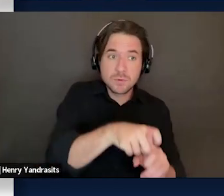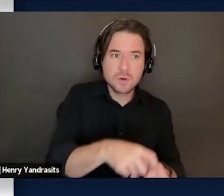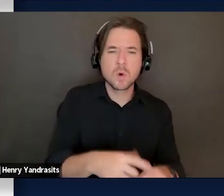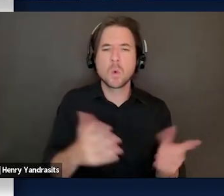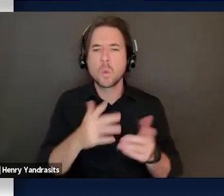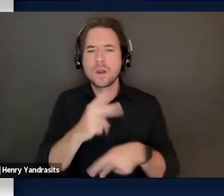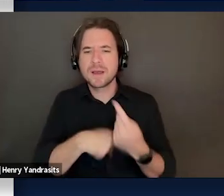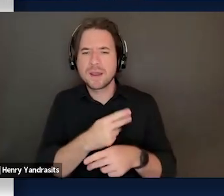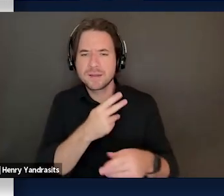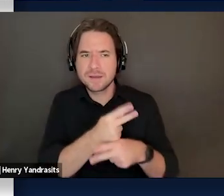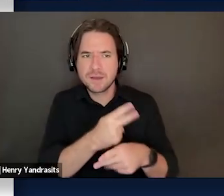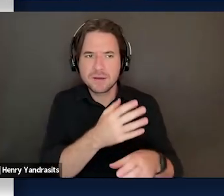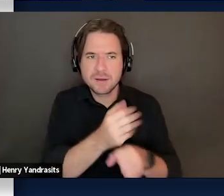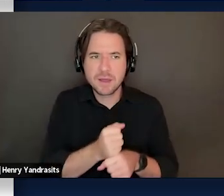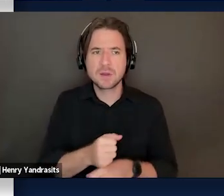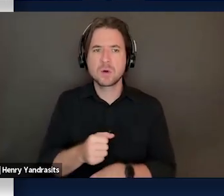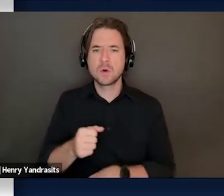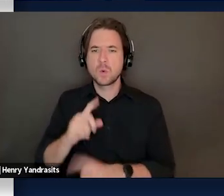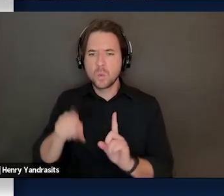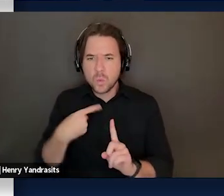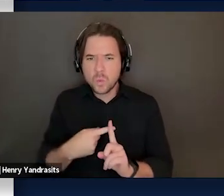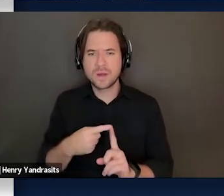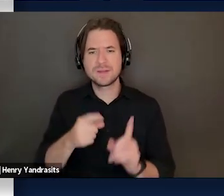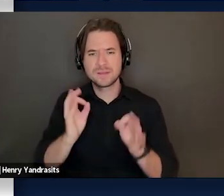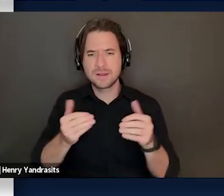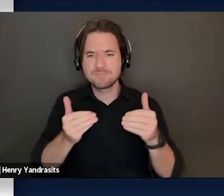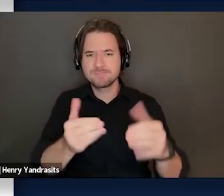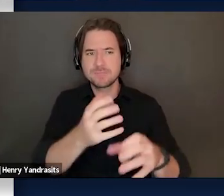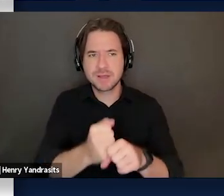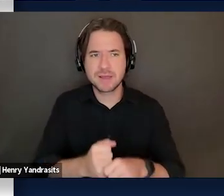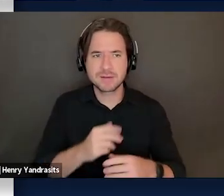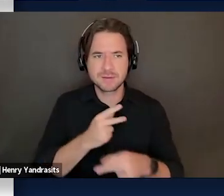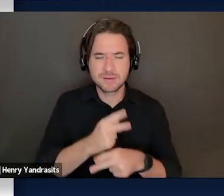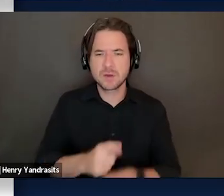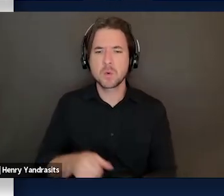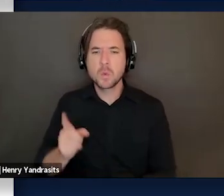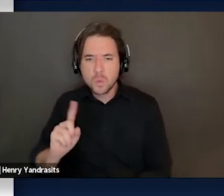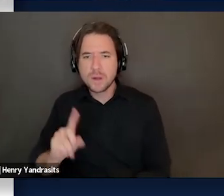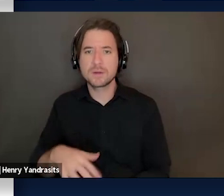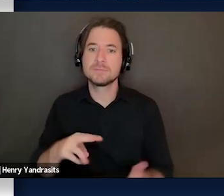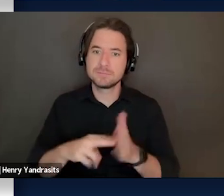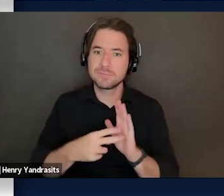So there's not really a consensus on what counts as severe enough impairment to go see a doctor.